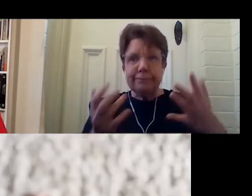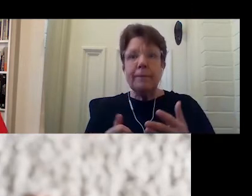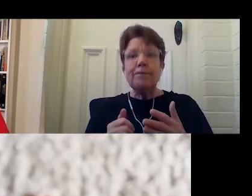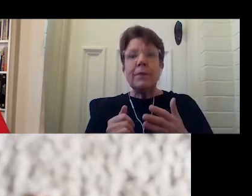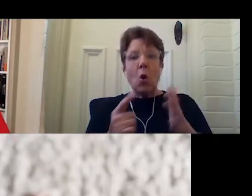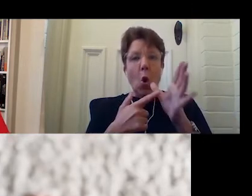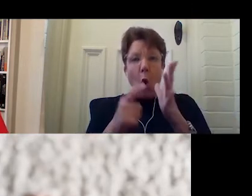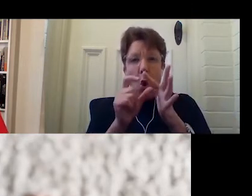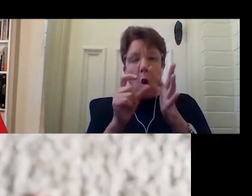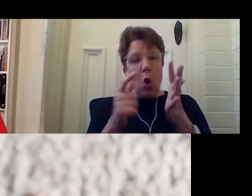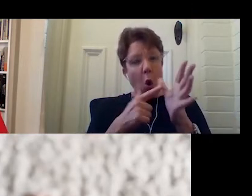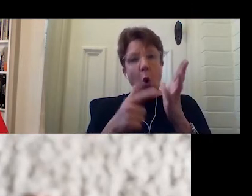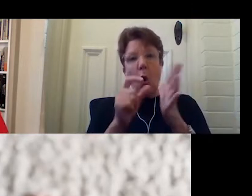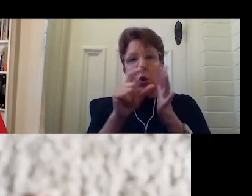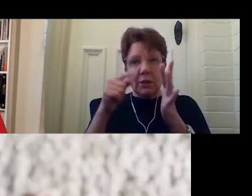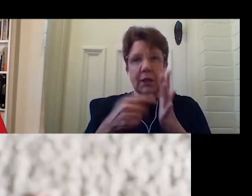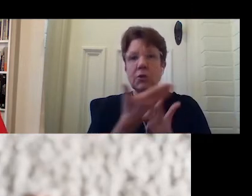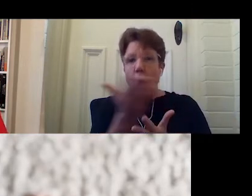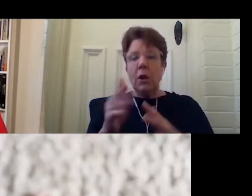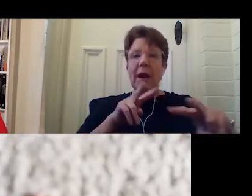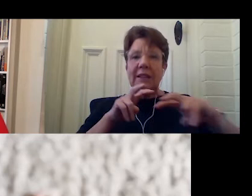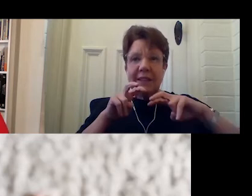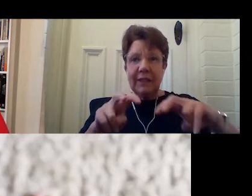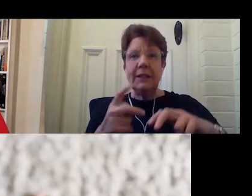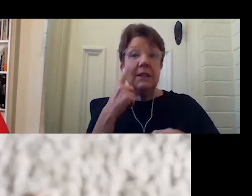those and see whether or not there are things you want to get rid of,